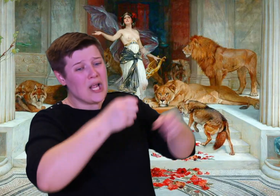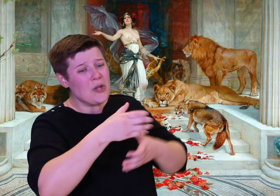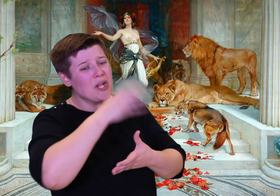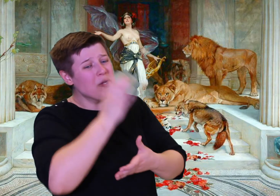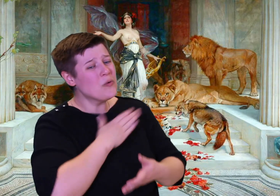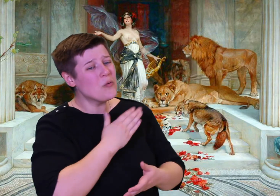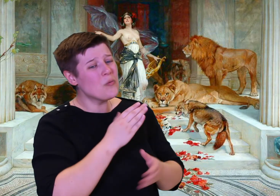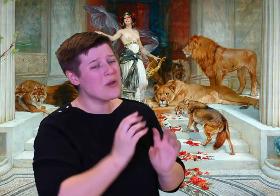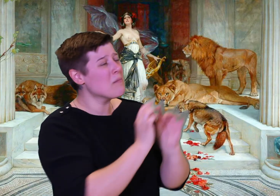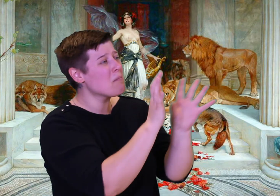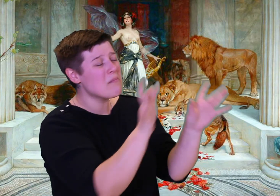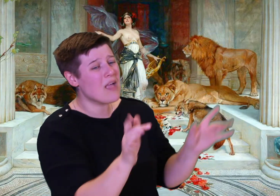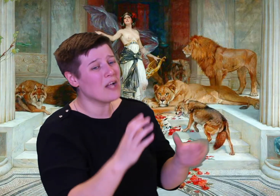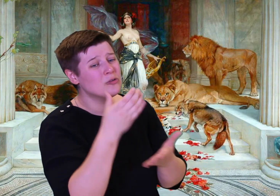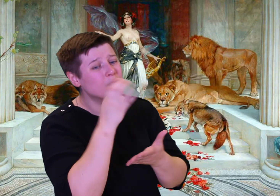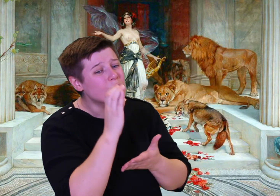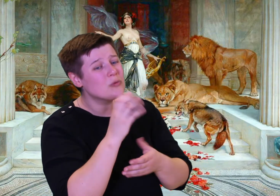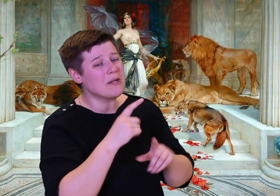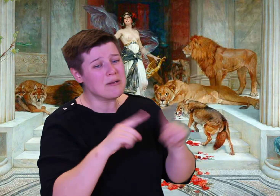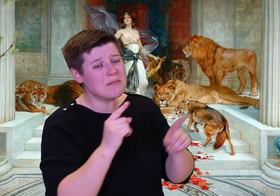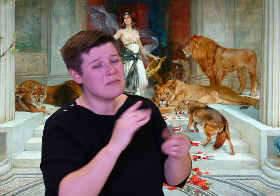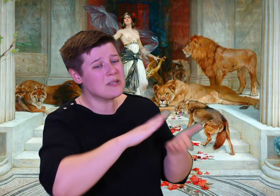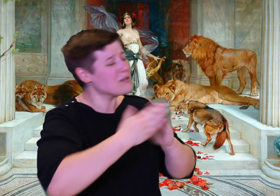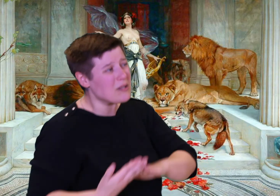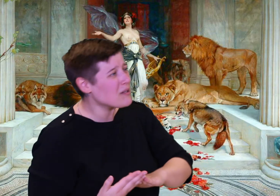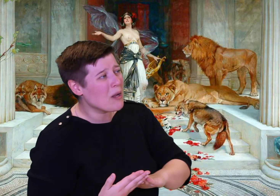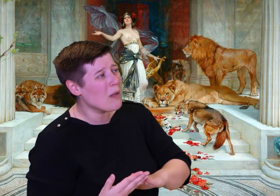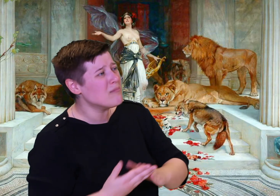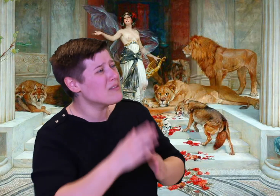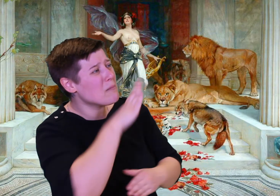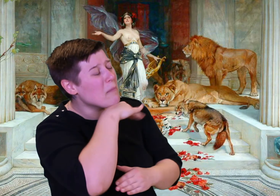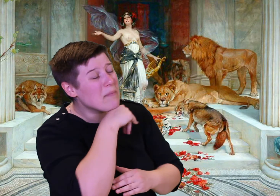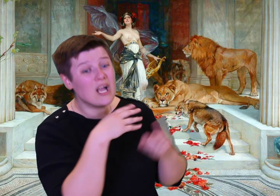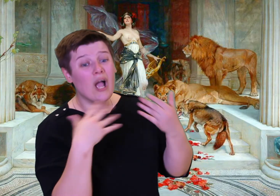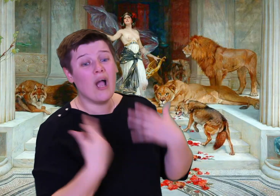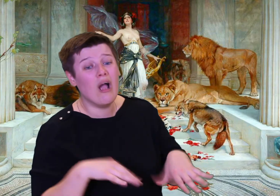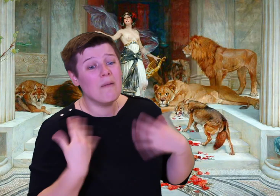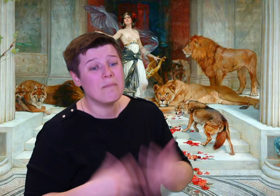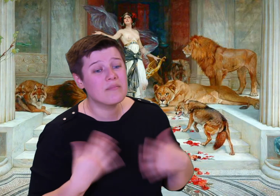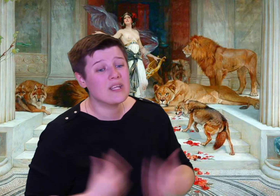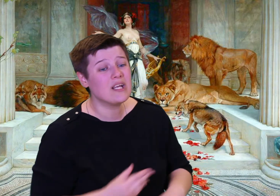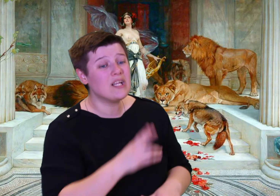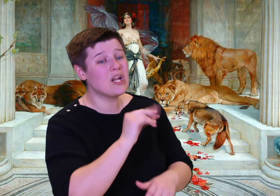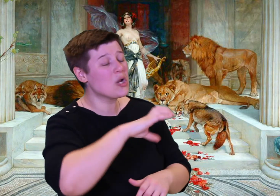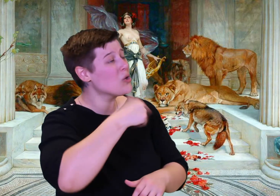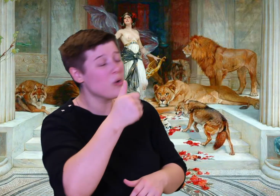In a gold cup she mixed a drink for me, adding the drug--which she hoped to do me harm.